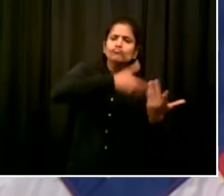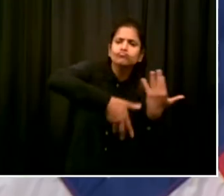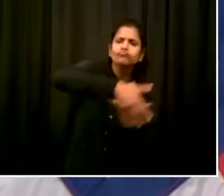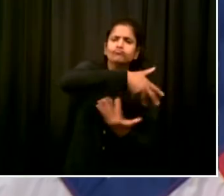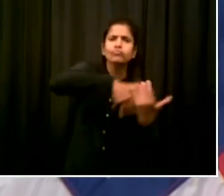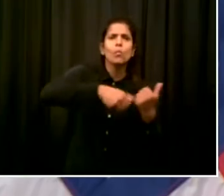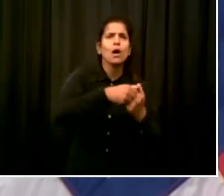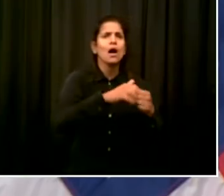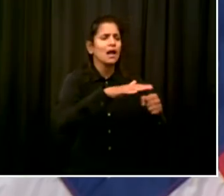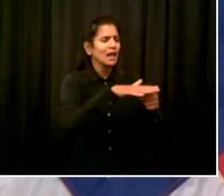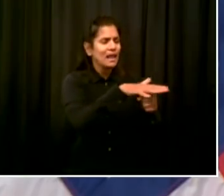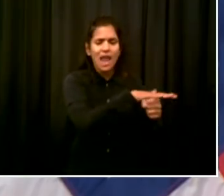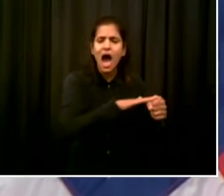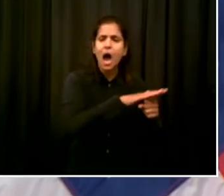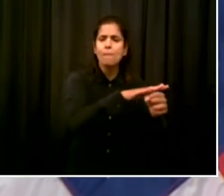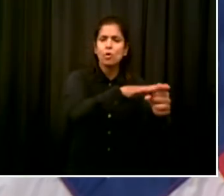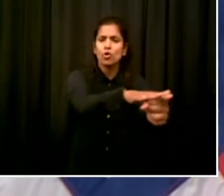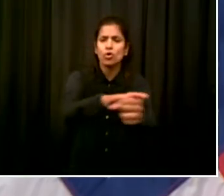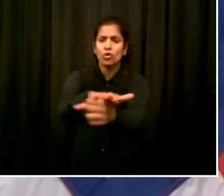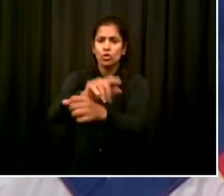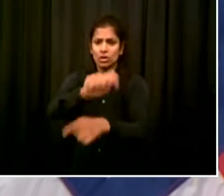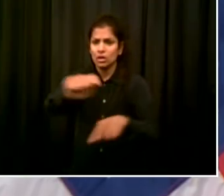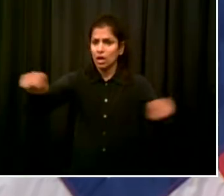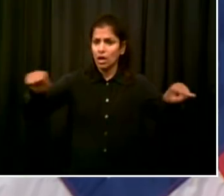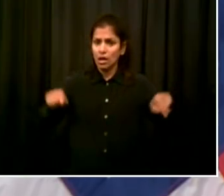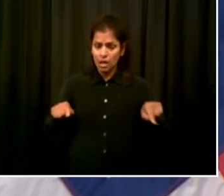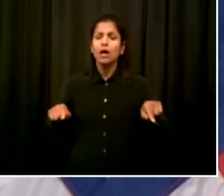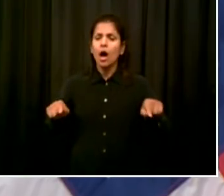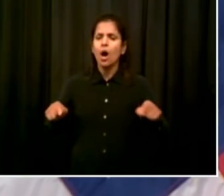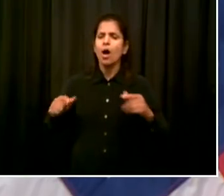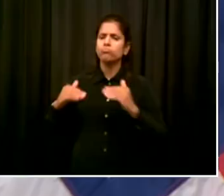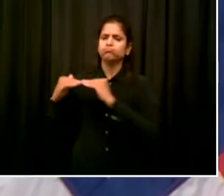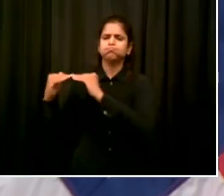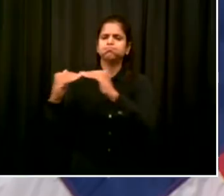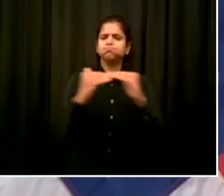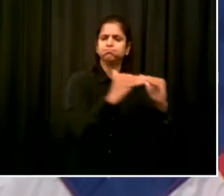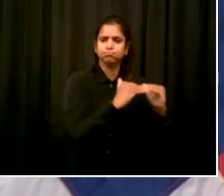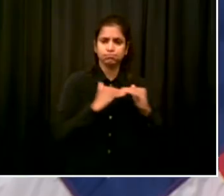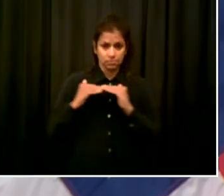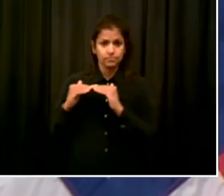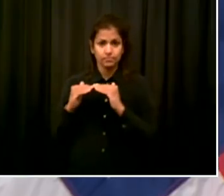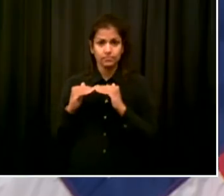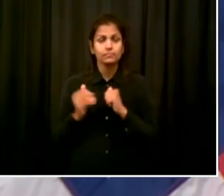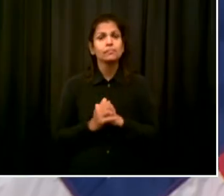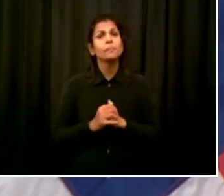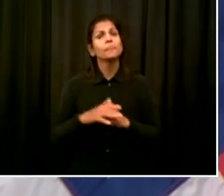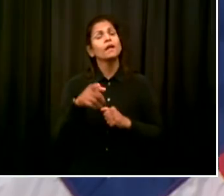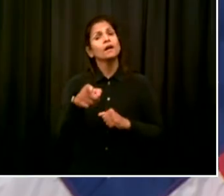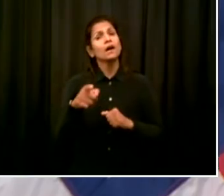QUICKLY AS POSSIBLE . I HAVE BEEN CRITICIZED FOR SPEAKING ABOUT